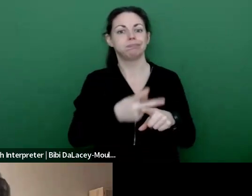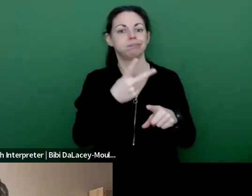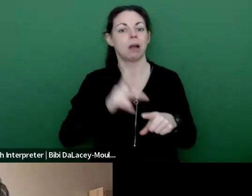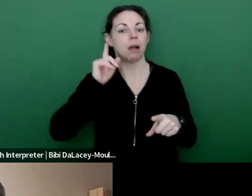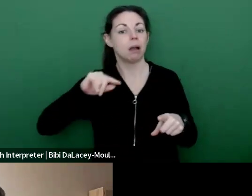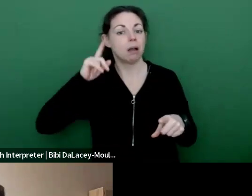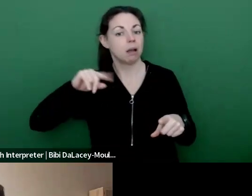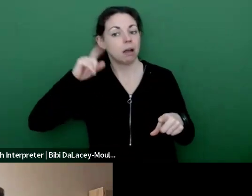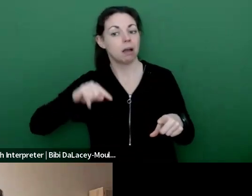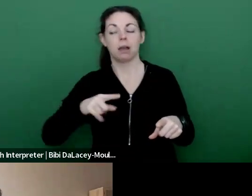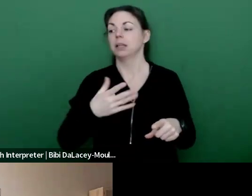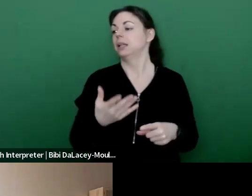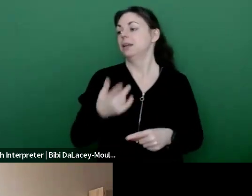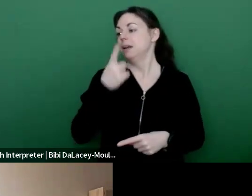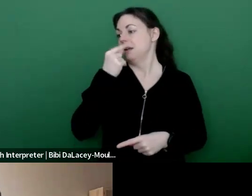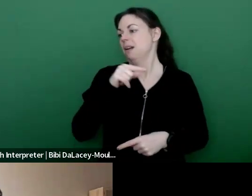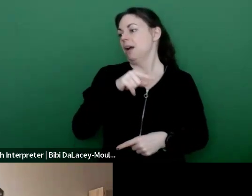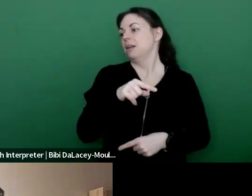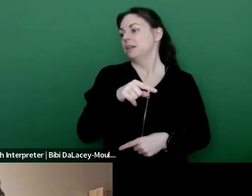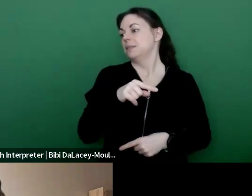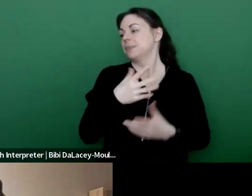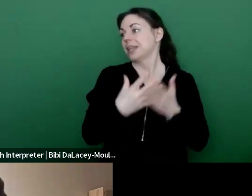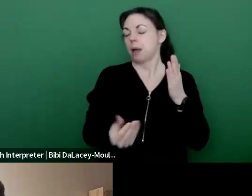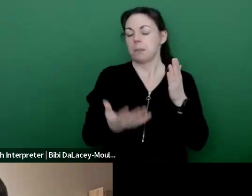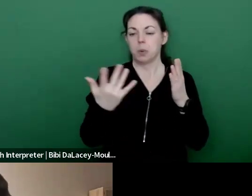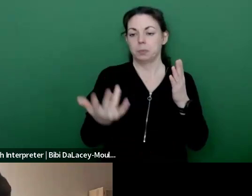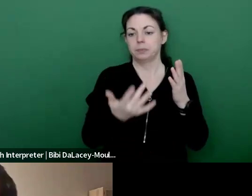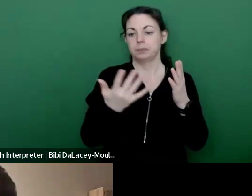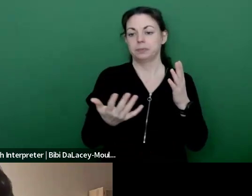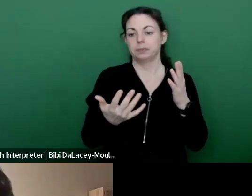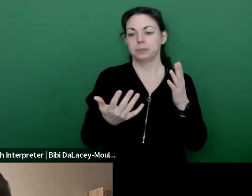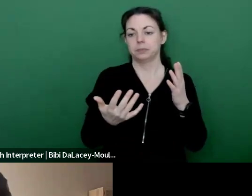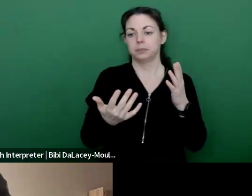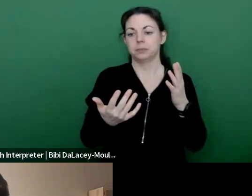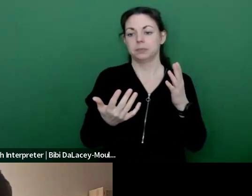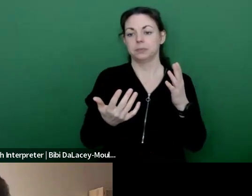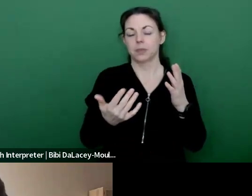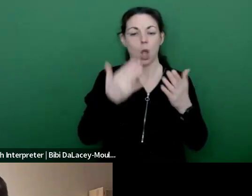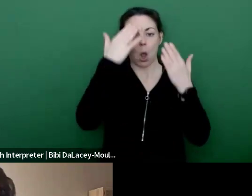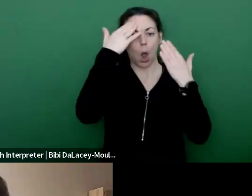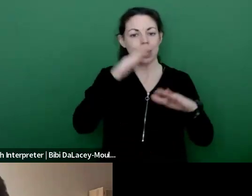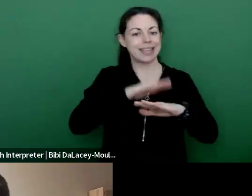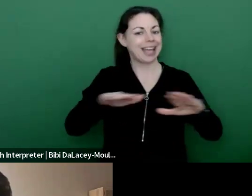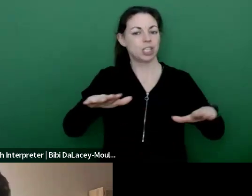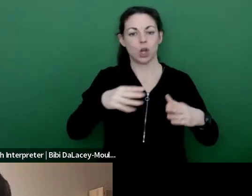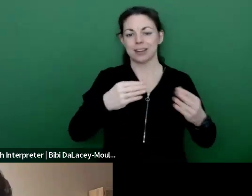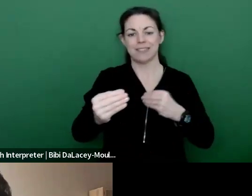should move away from for example, having really inflexible holidays," because not everyone observes the same religious